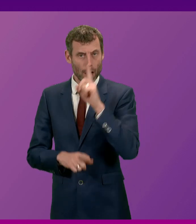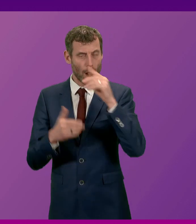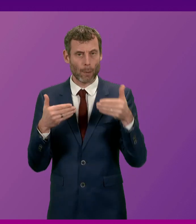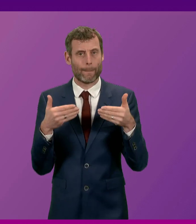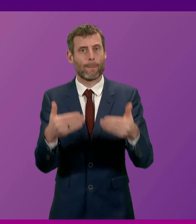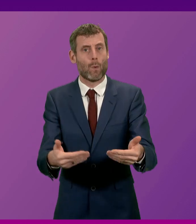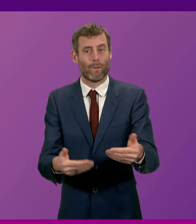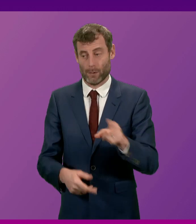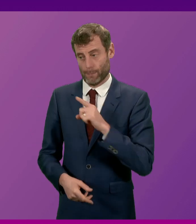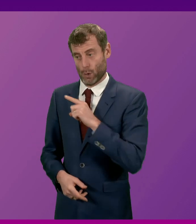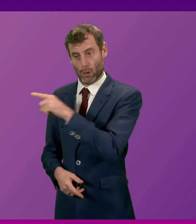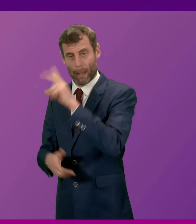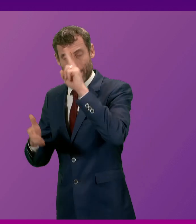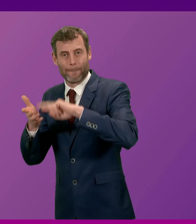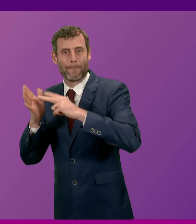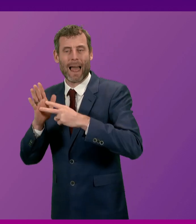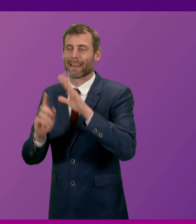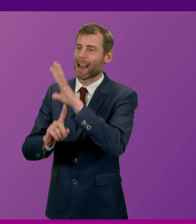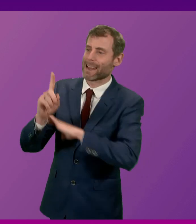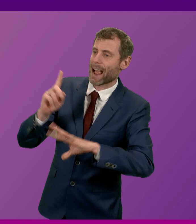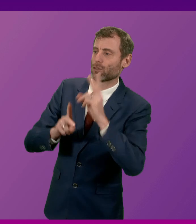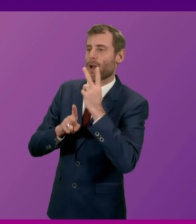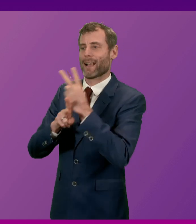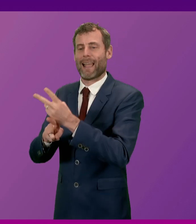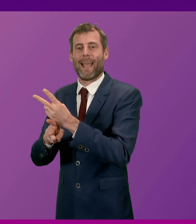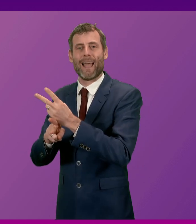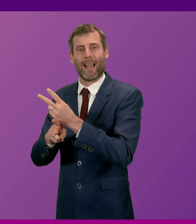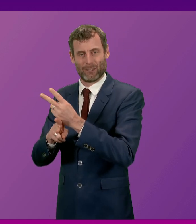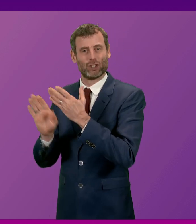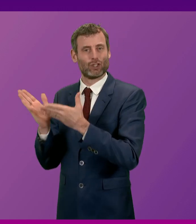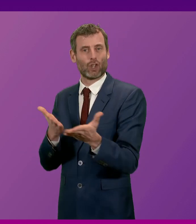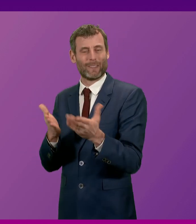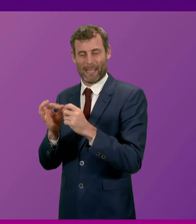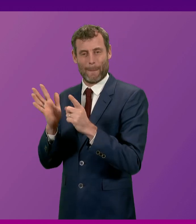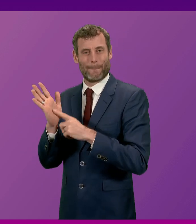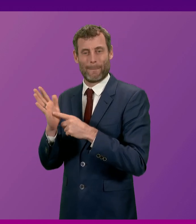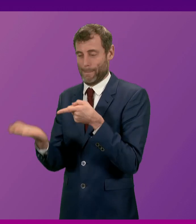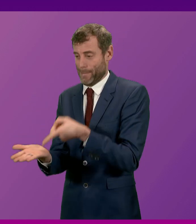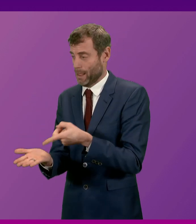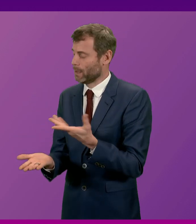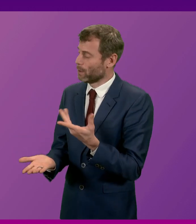After years of chaos, waste and incompetence, will John Swinney finally ditch his discredited